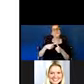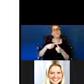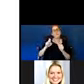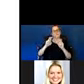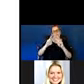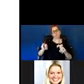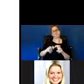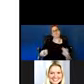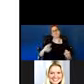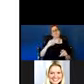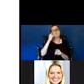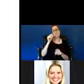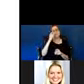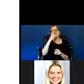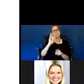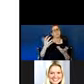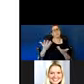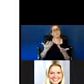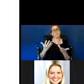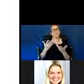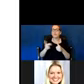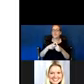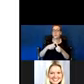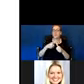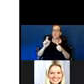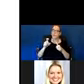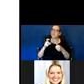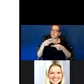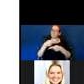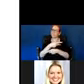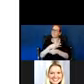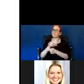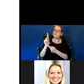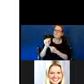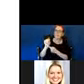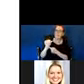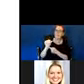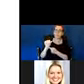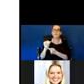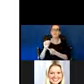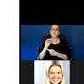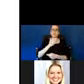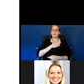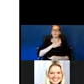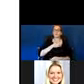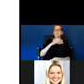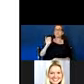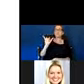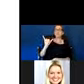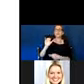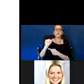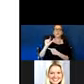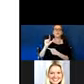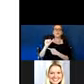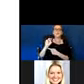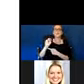at the point in time count data. So Alameda County which is located in California Bay Area